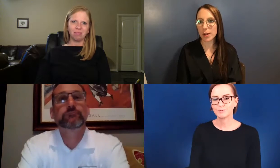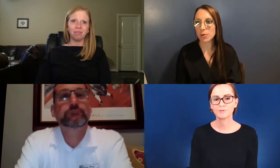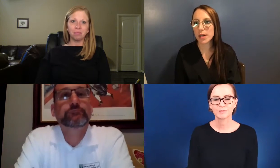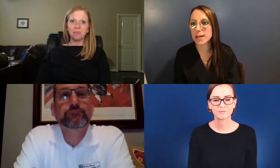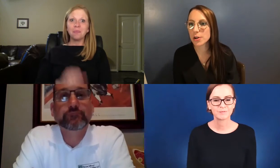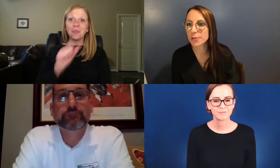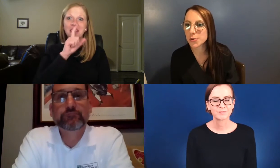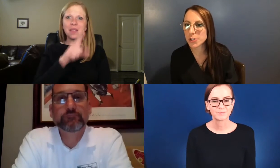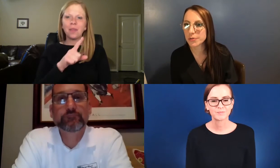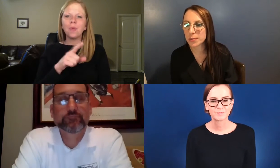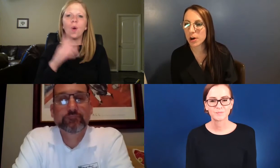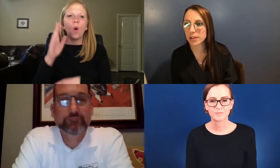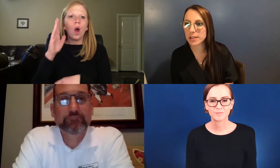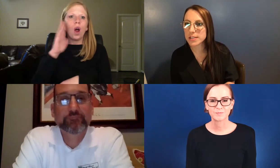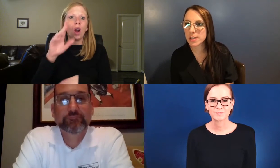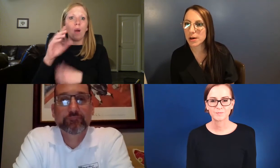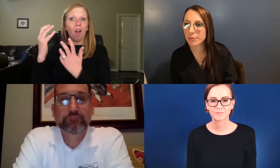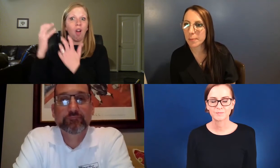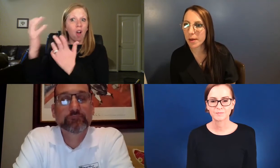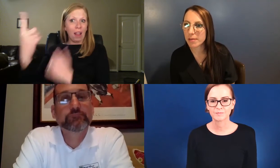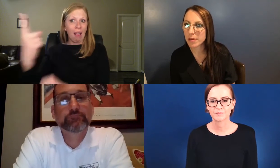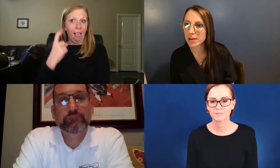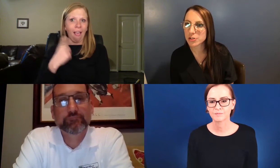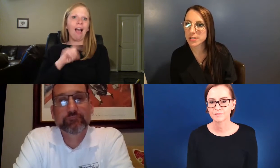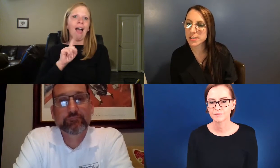Okay, we're gonna ask our first question from the audience, from Beth, she says,